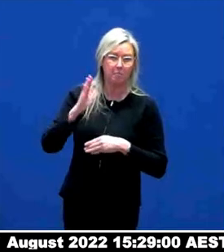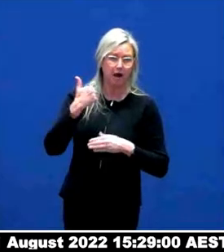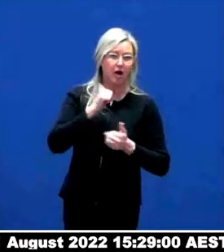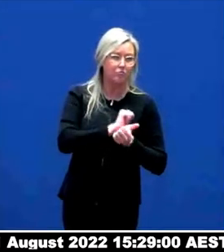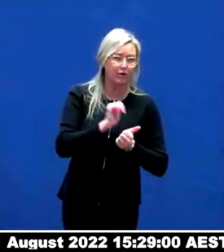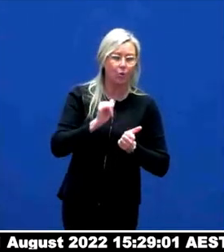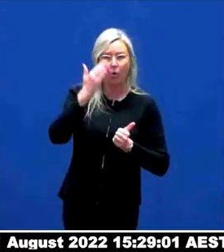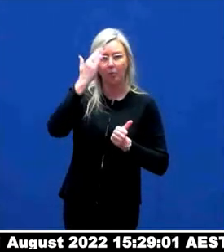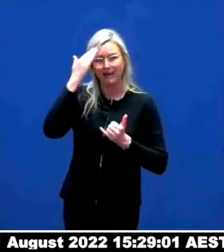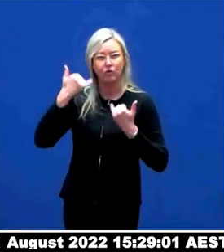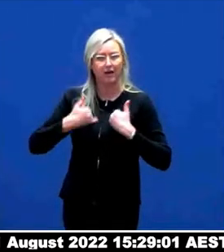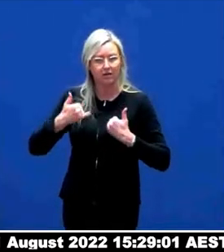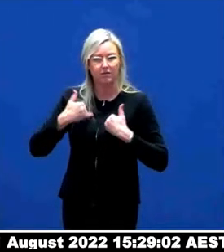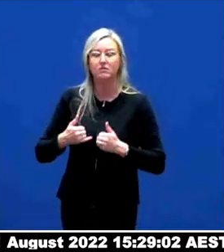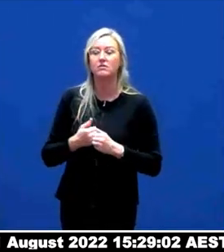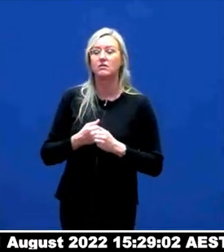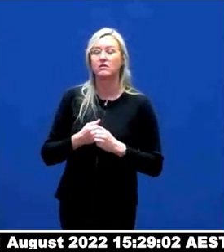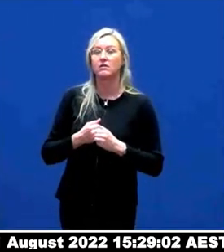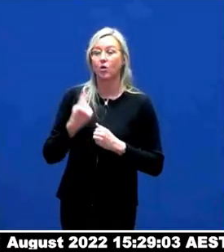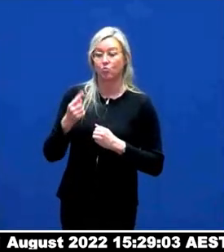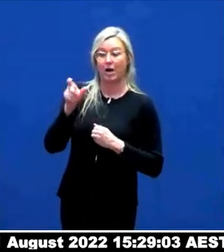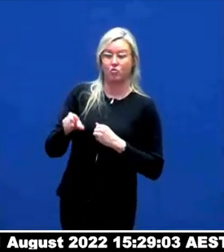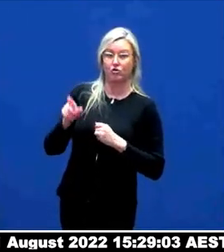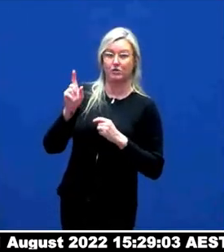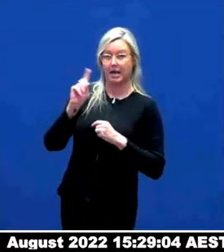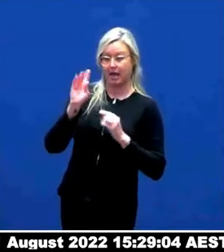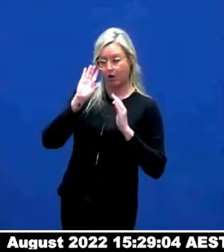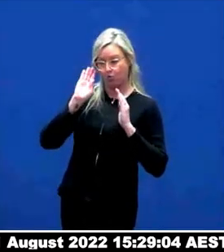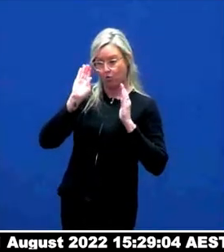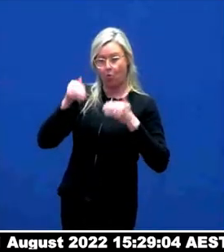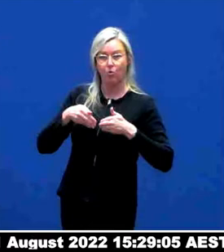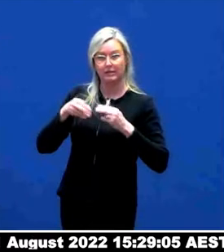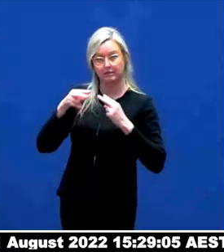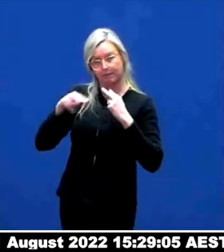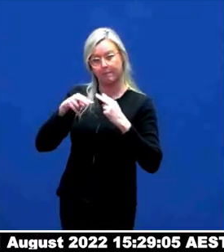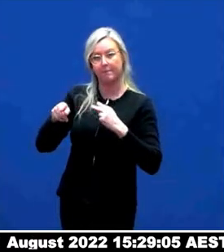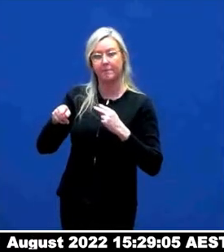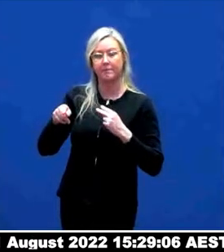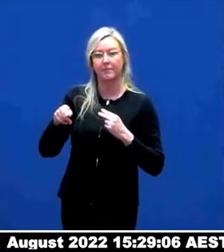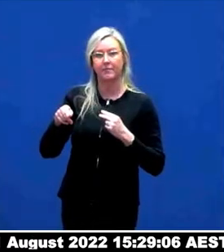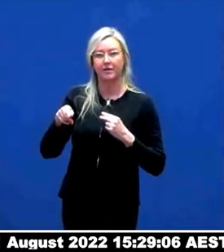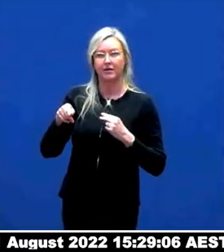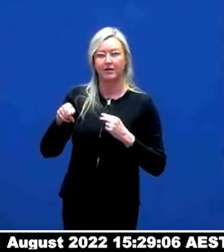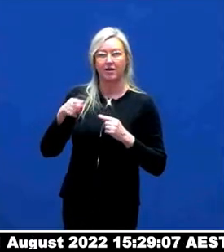We have one at the moment with autism spectrum and been hit by a bus as well, and